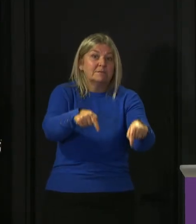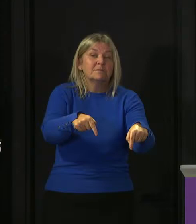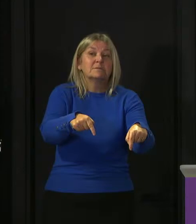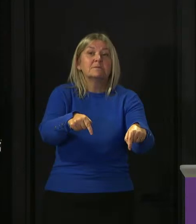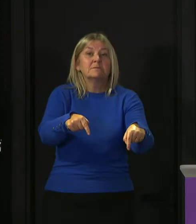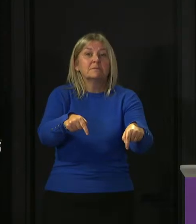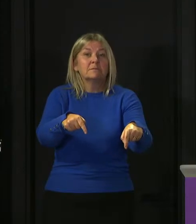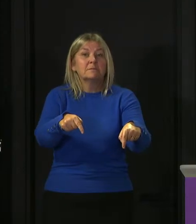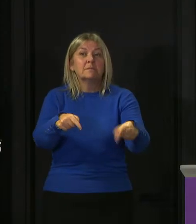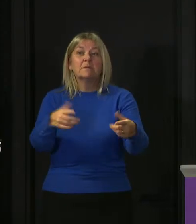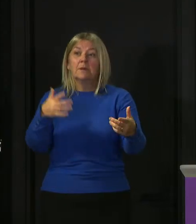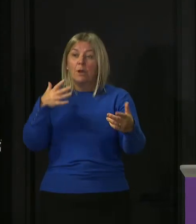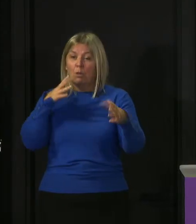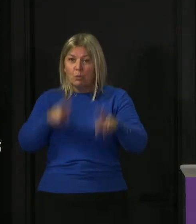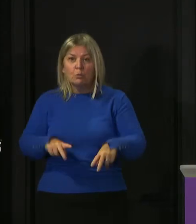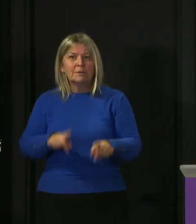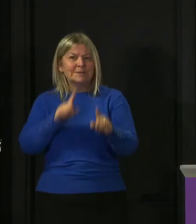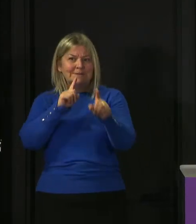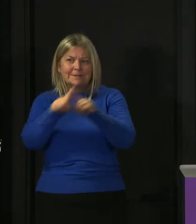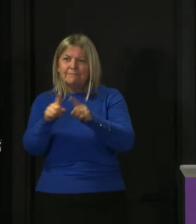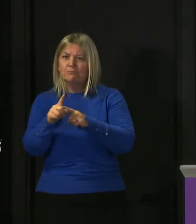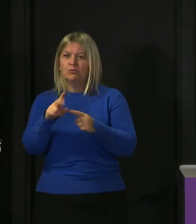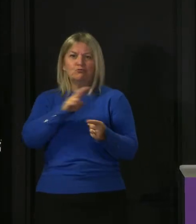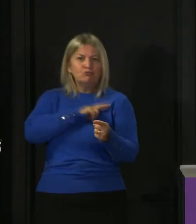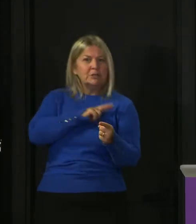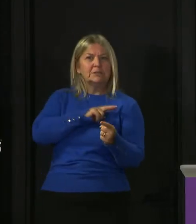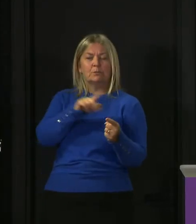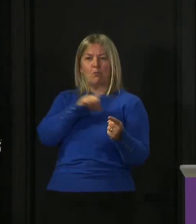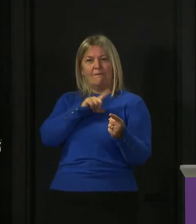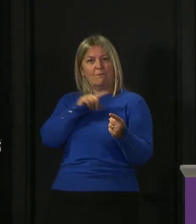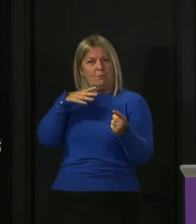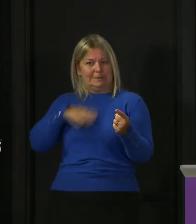these different factors into account to come to a balanced decision but it's got to be a balanced